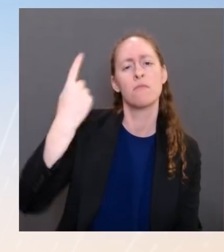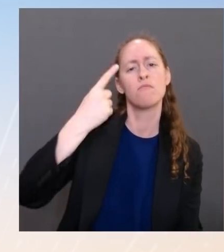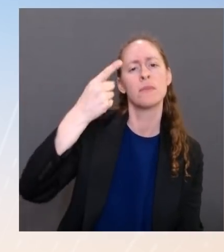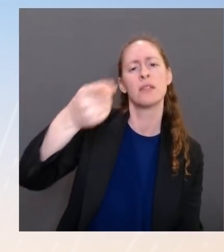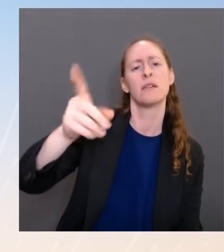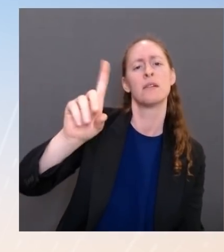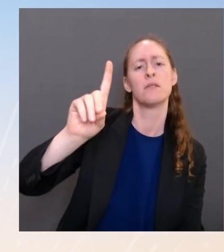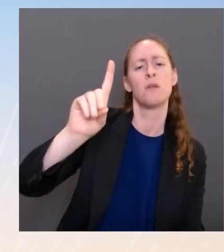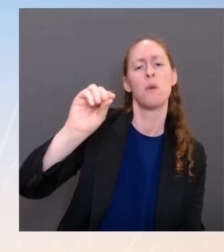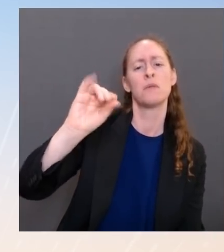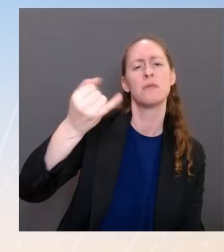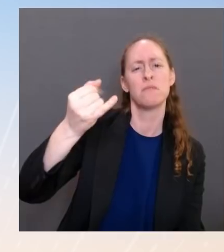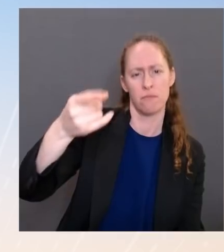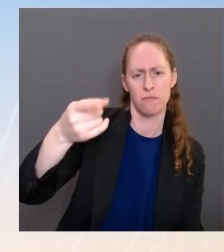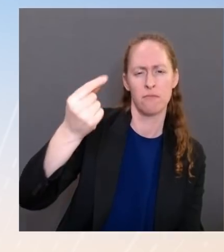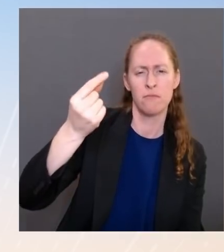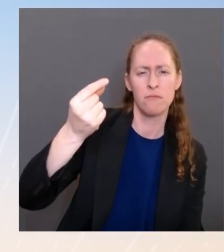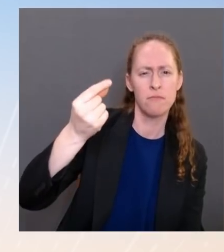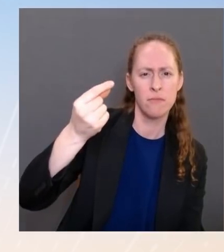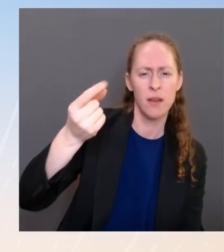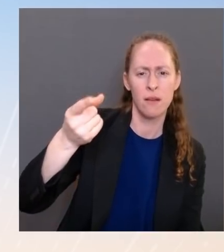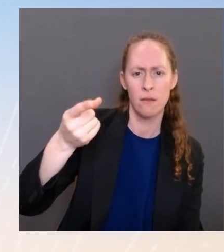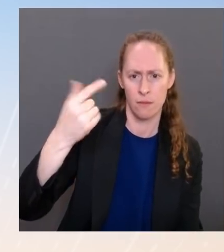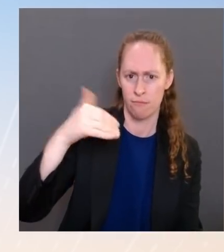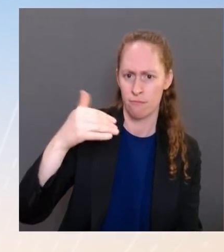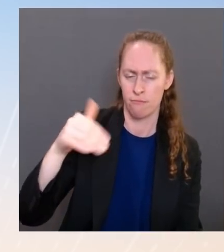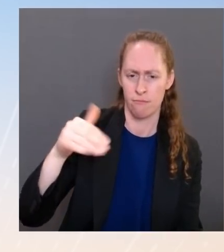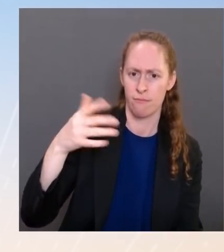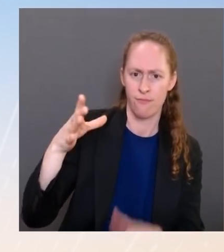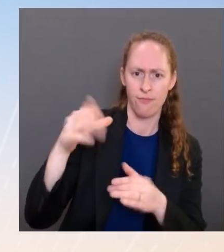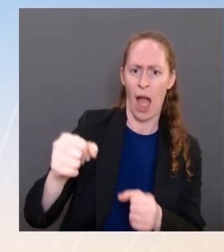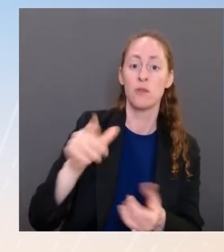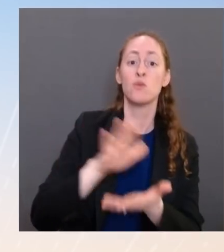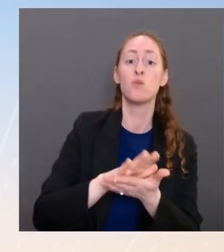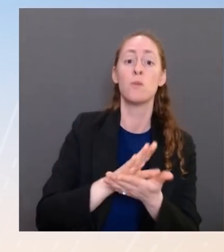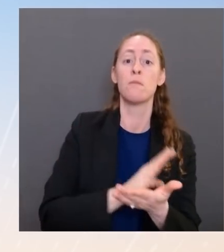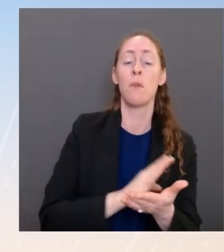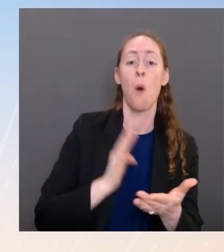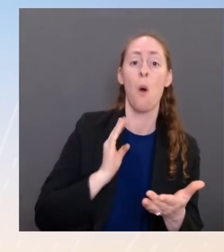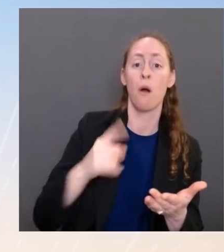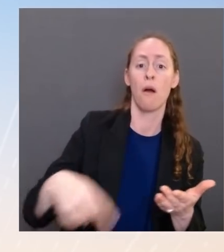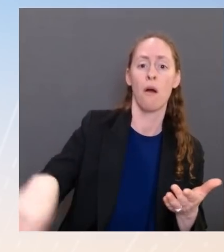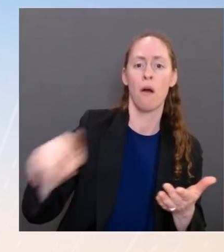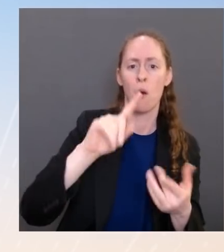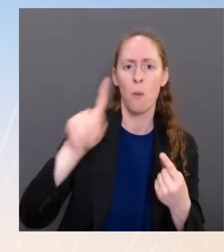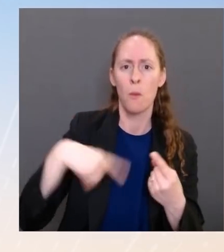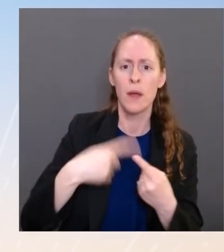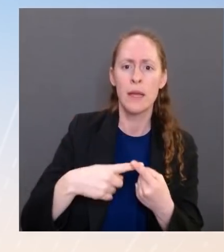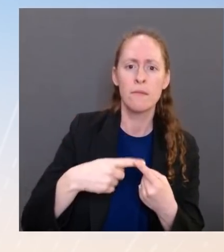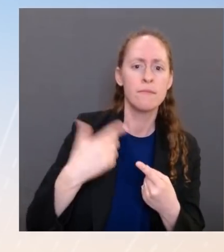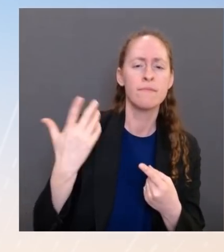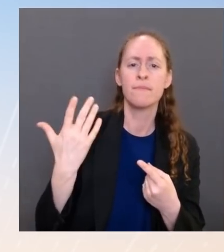and intimidated a couple months back. Does the President feel that the demonstrations outside of,